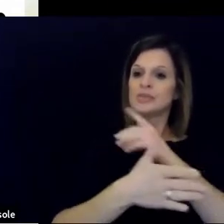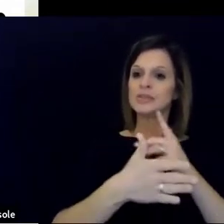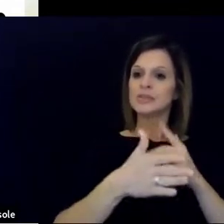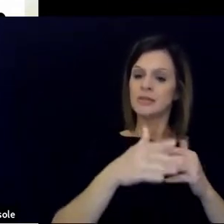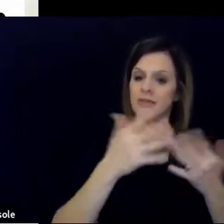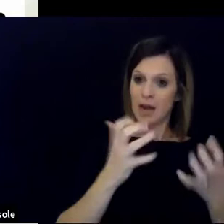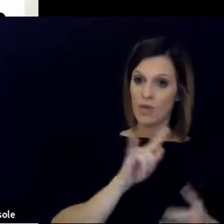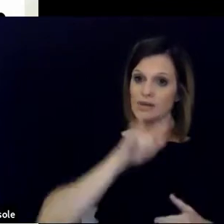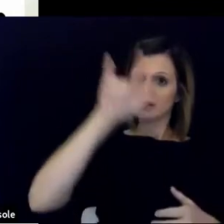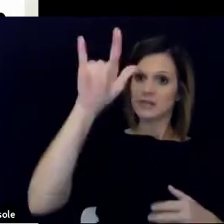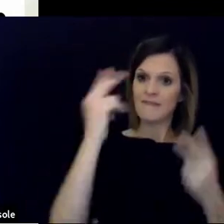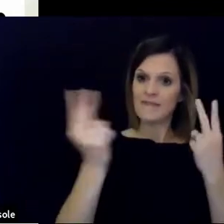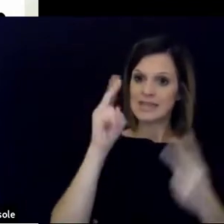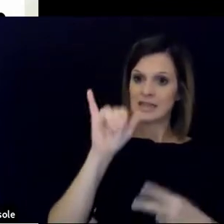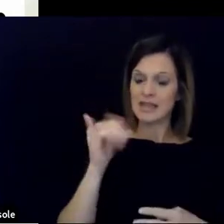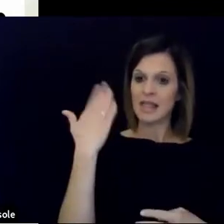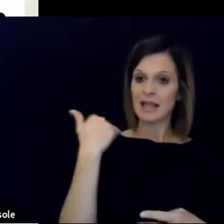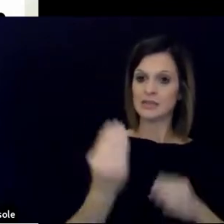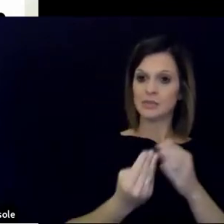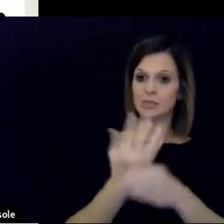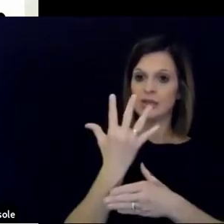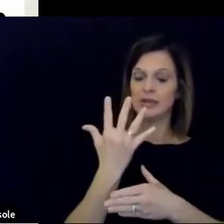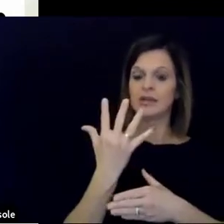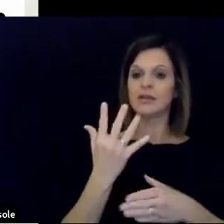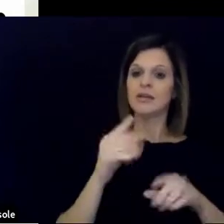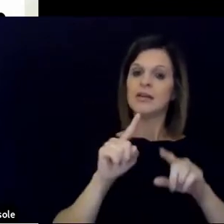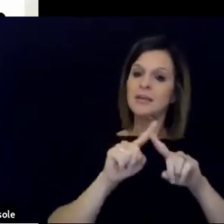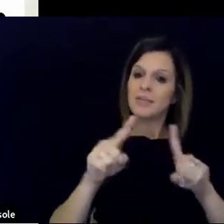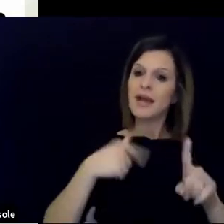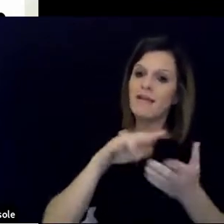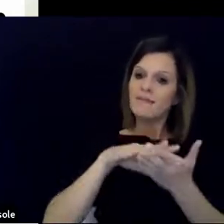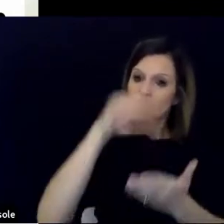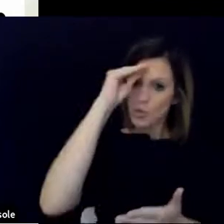so I've learned I have a travel routine that I go through